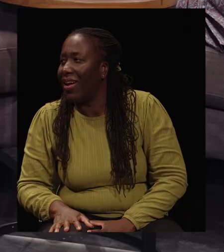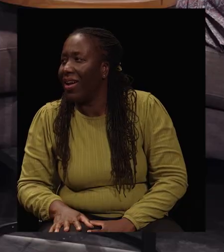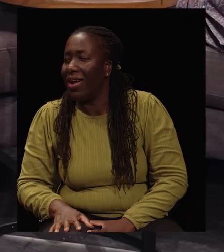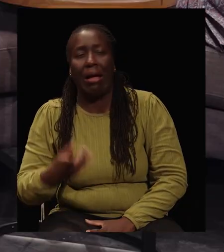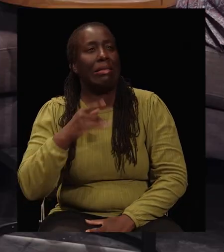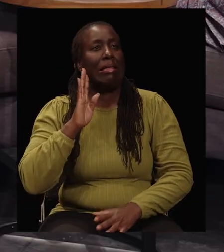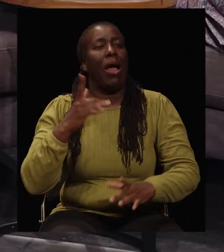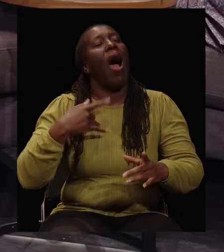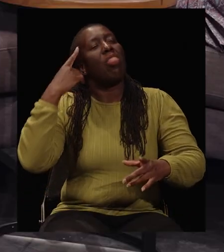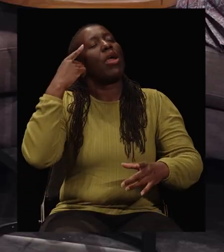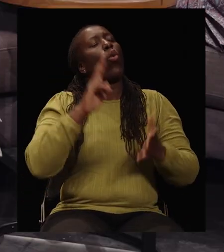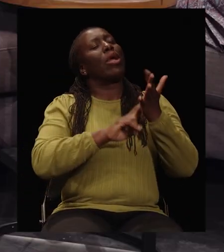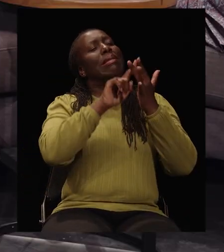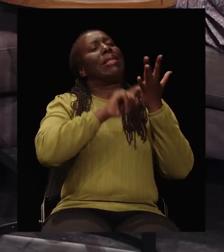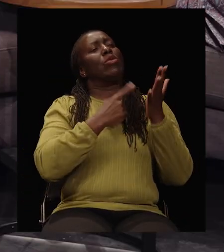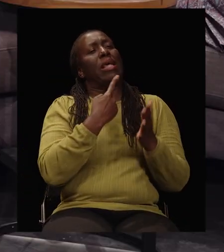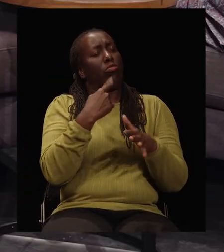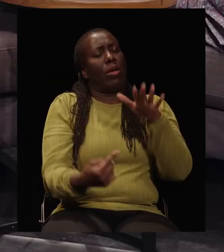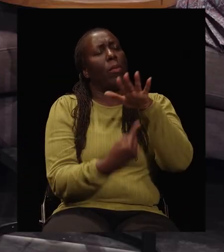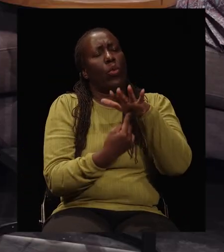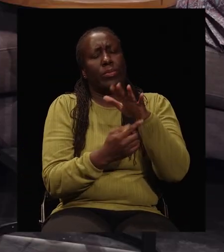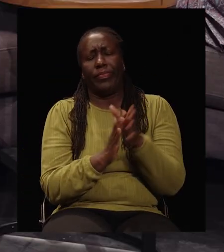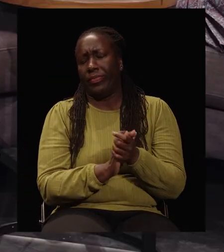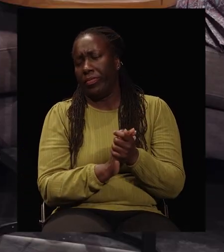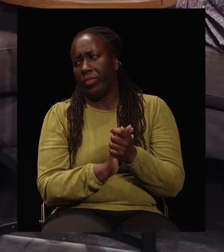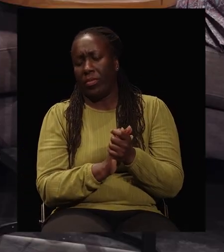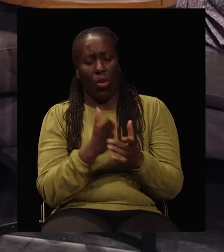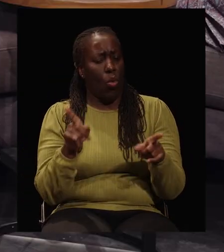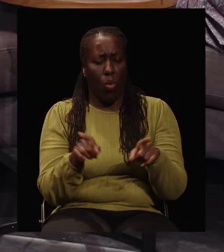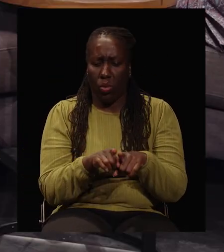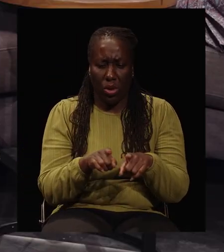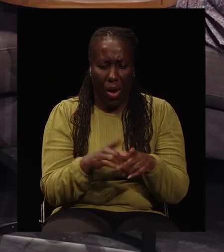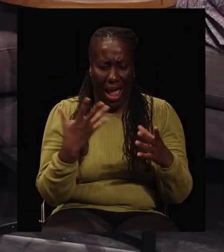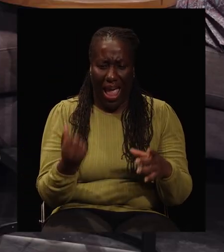Yeah, I think what Neil said is very important, and I think also just having money behind things.